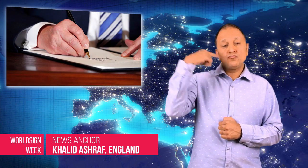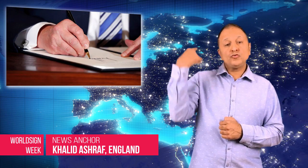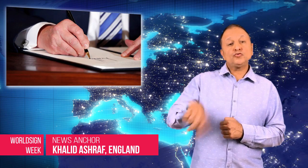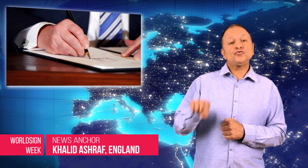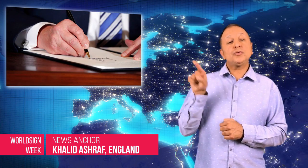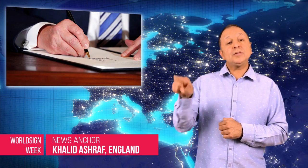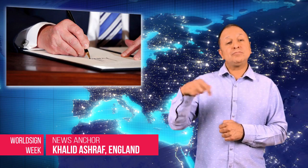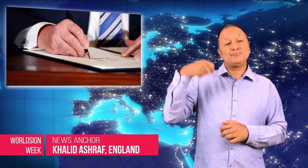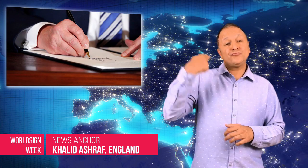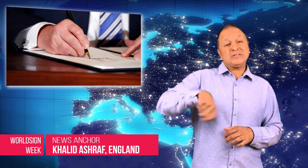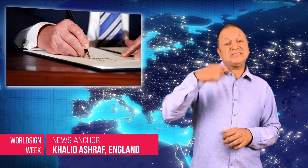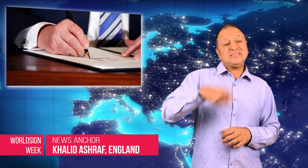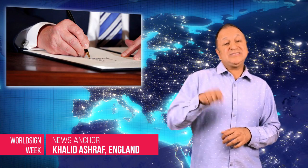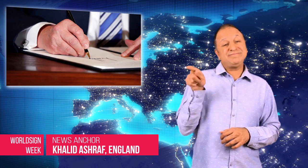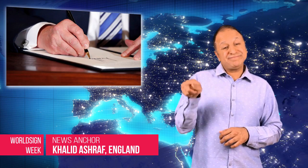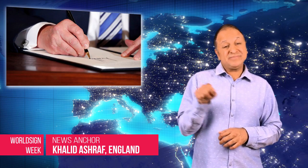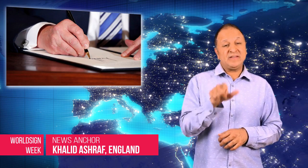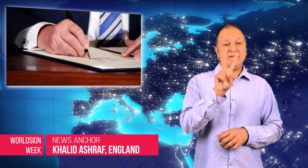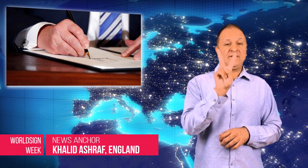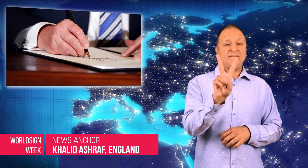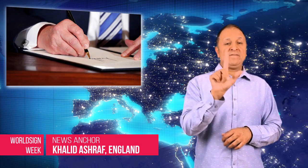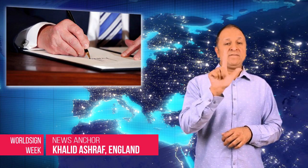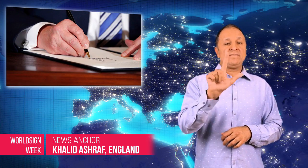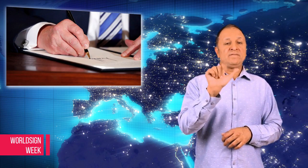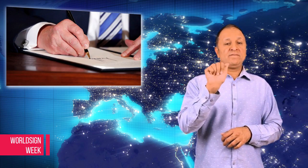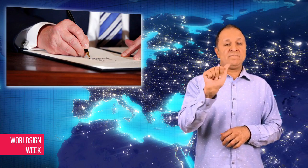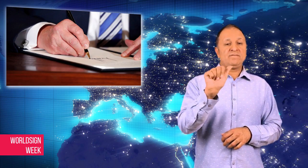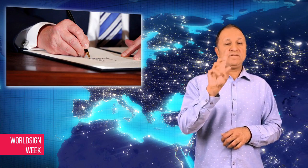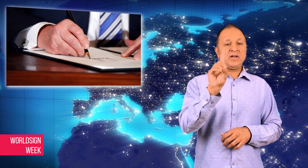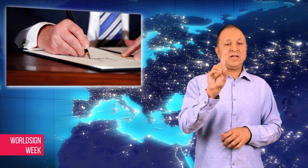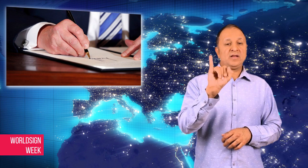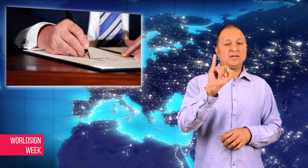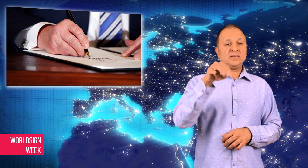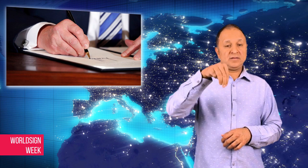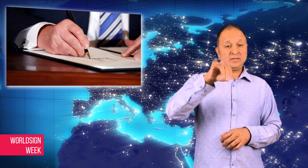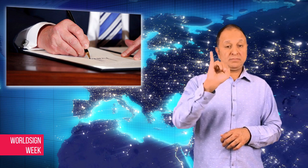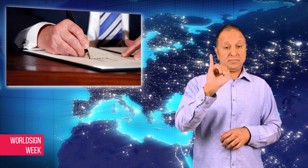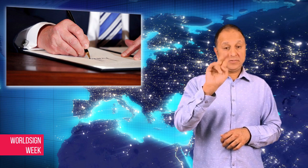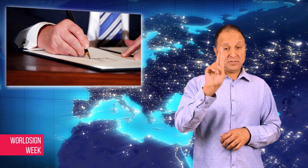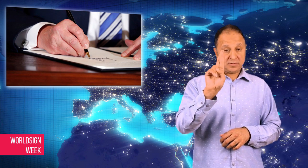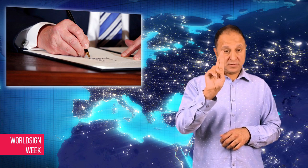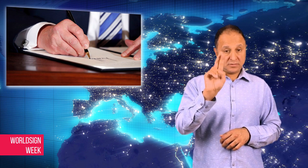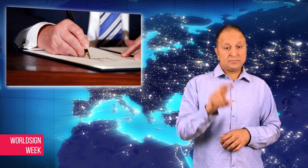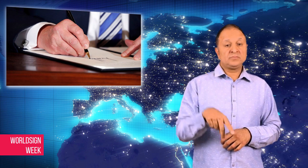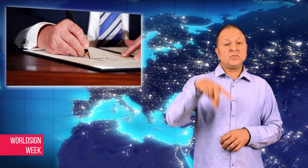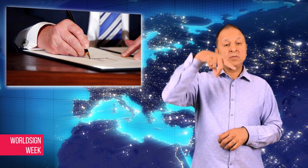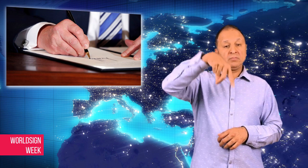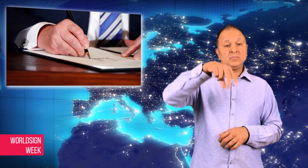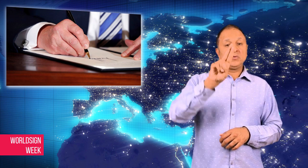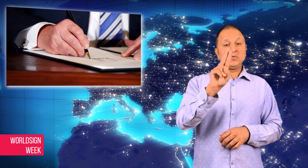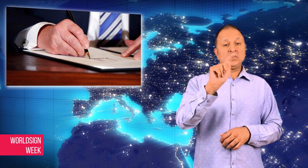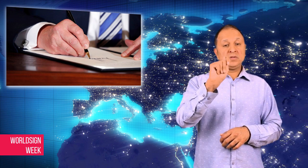Khalid: Russian President Vladimir Putin